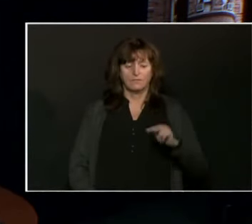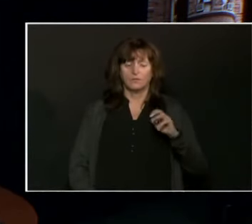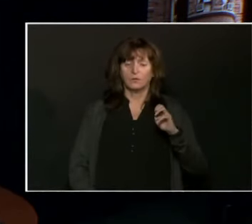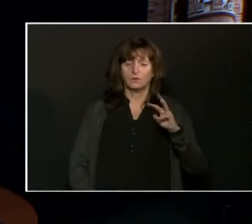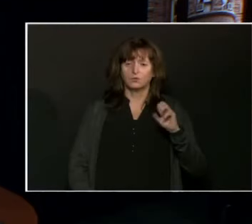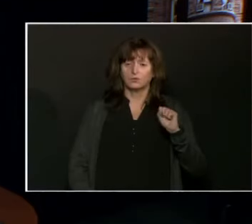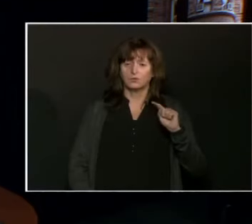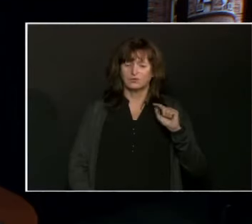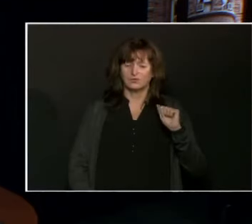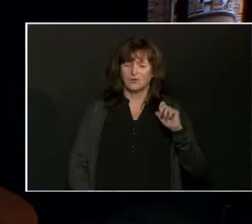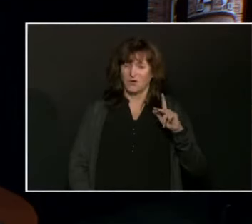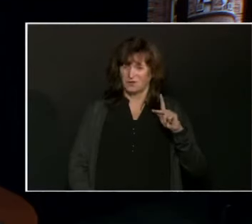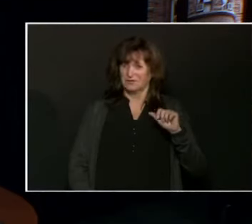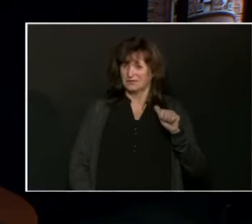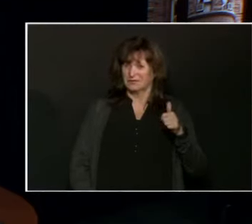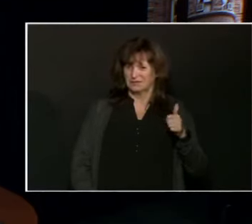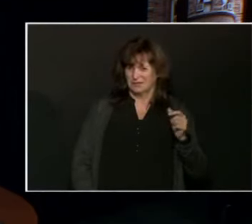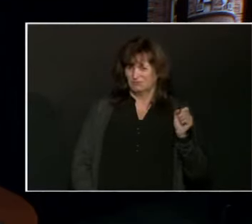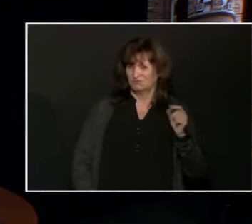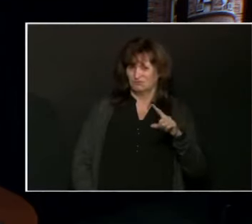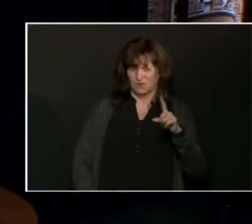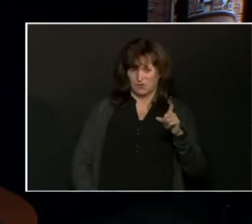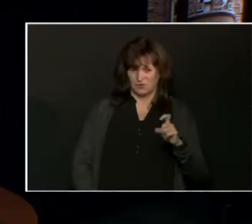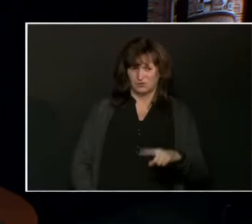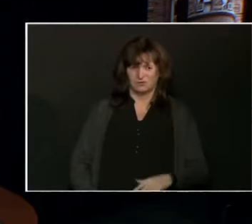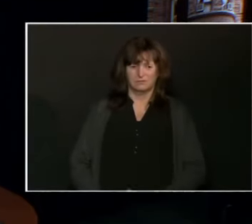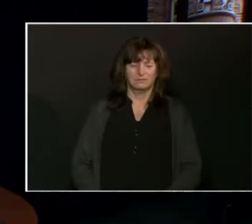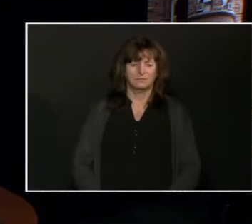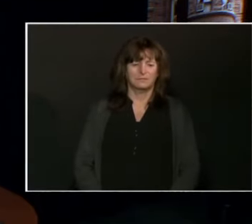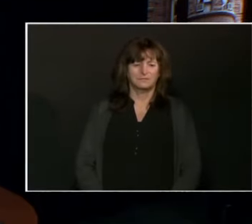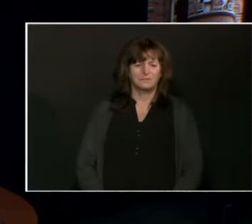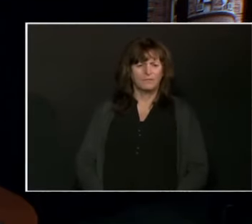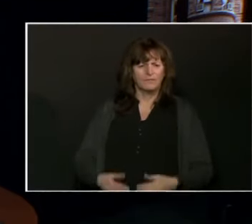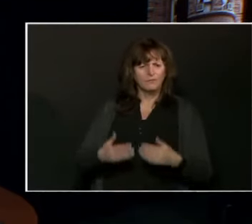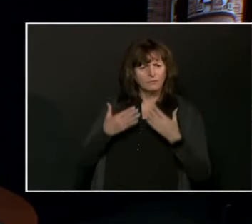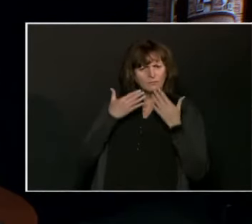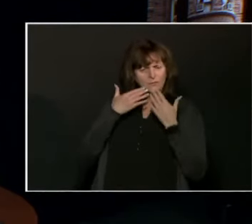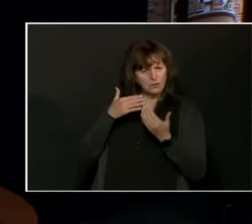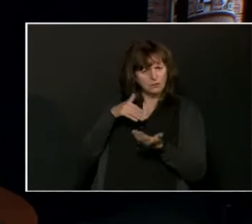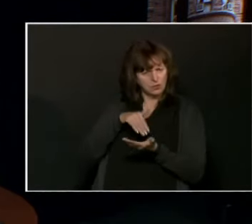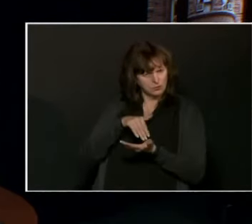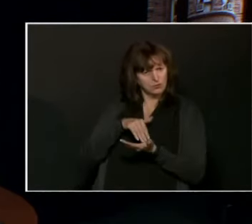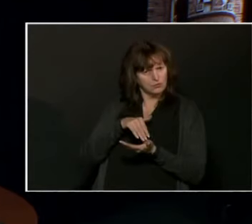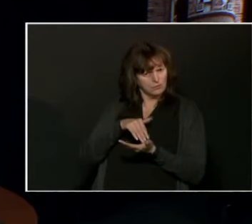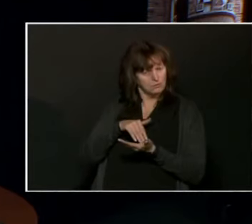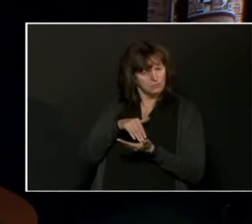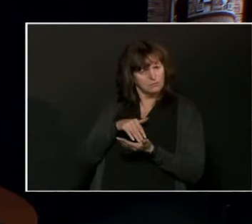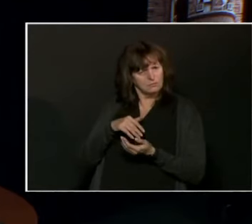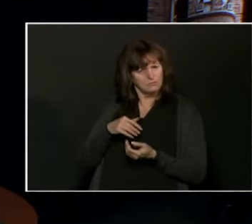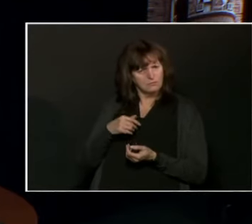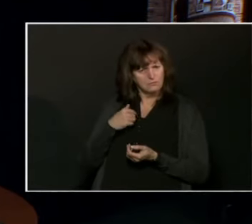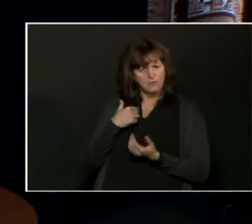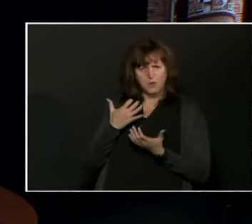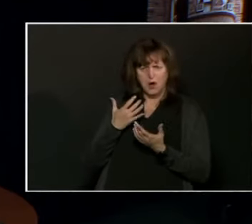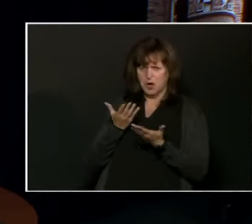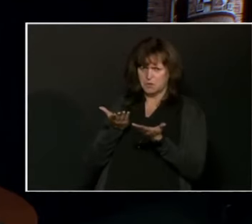PLEASE. FIRST QUESTION COMES FROM ASHLEY WITH NEWS TALK.